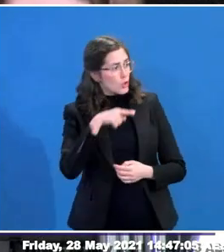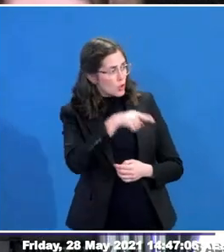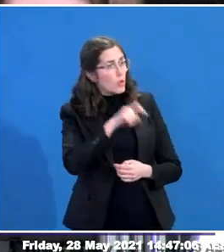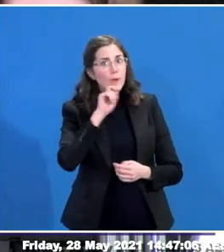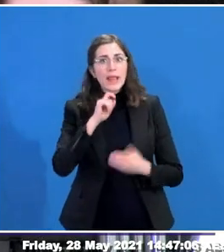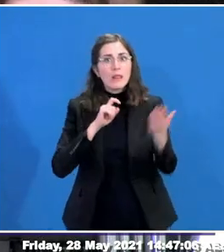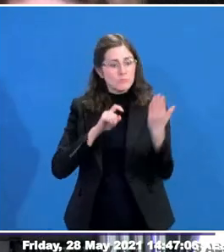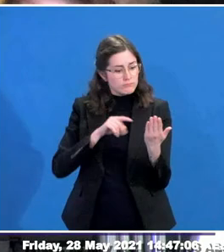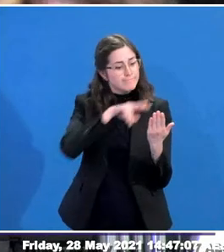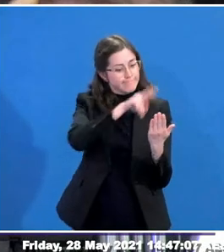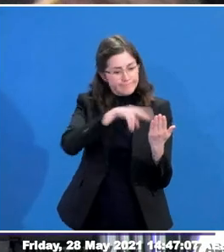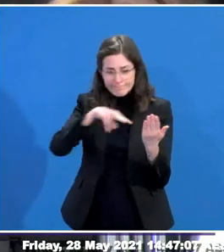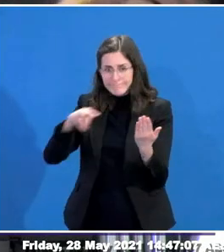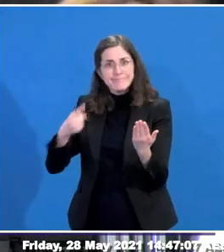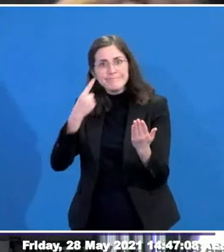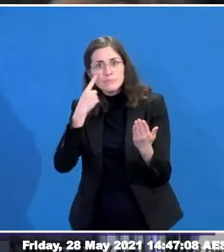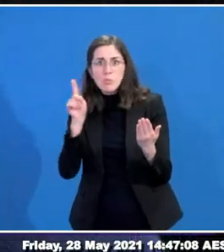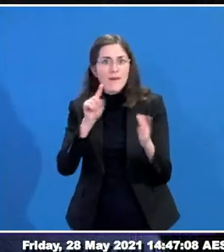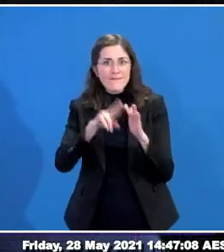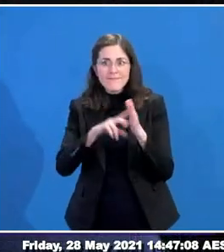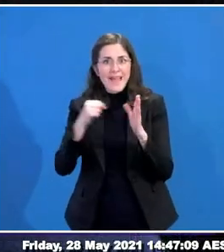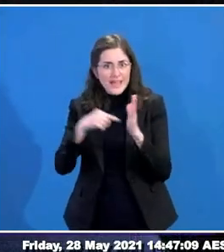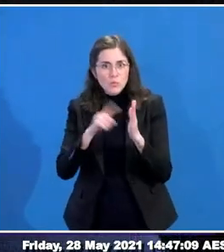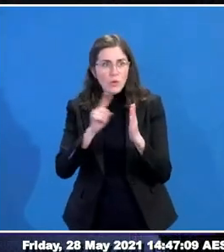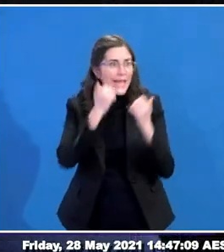confirm the factual findings that are contained within it; is that right?